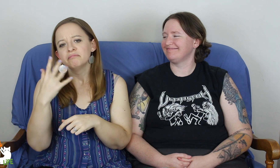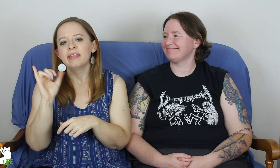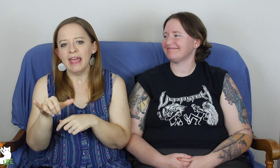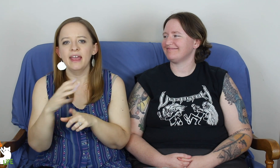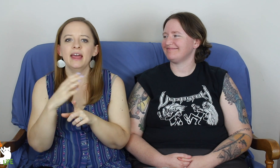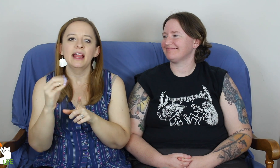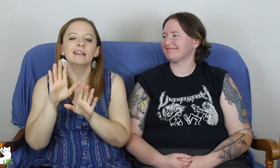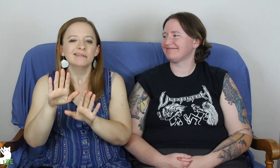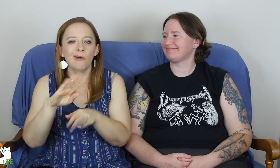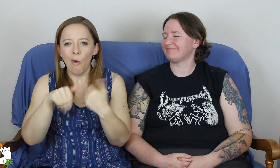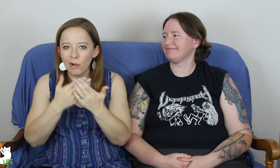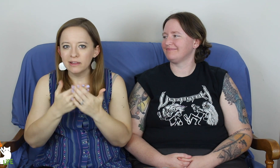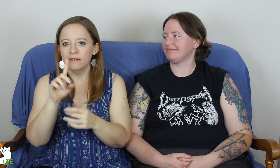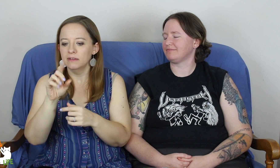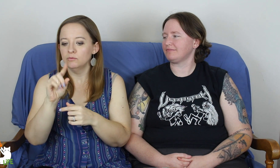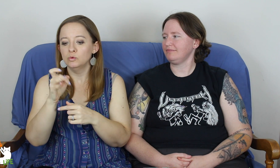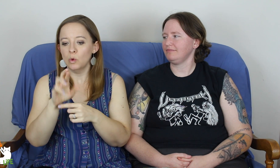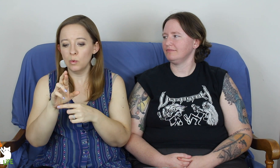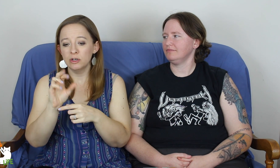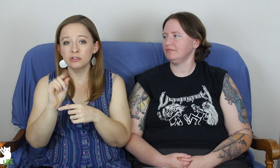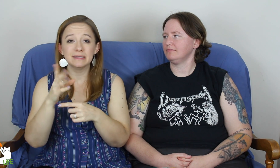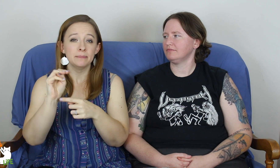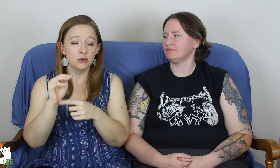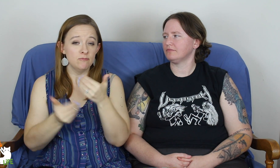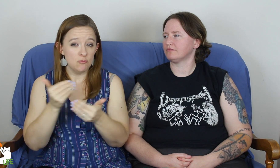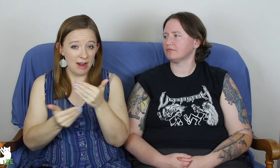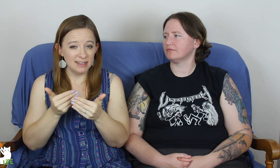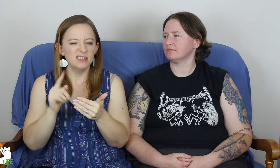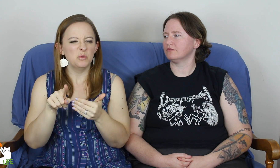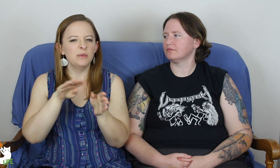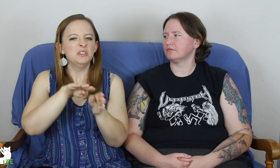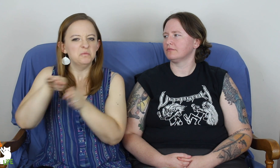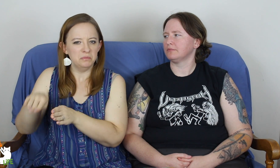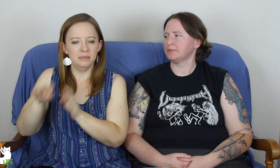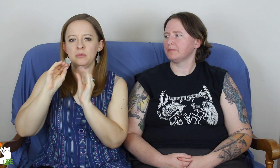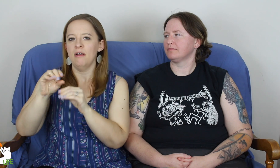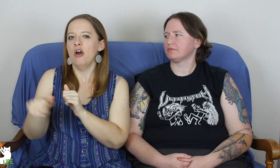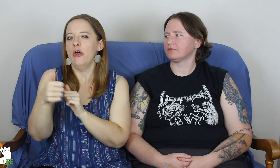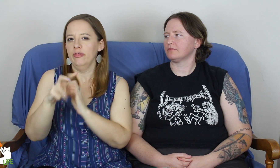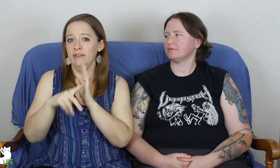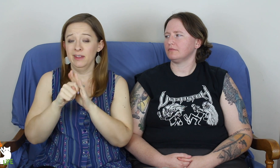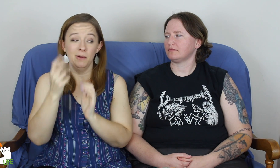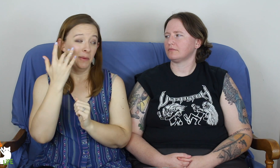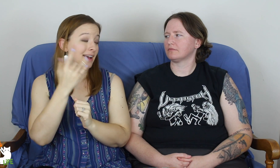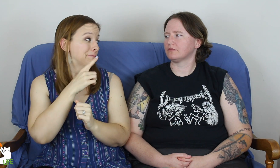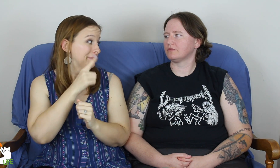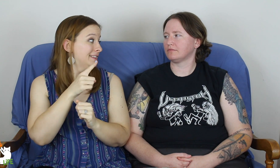So she gave us that, and all of the information about donor sperm process we're going to put that into a separate video